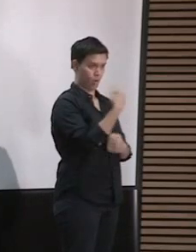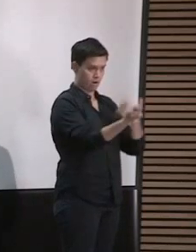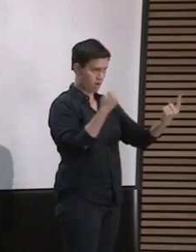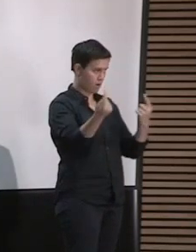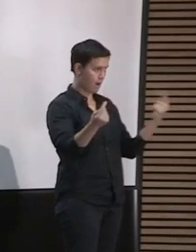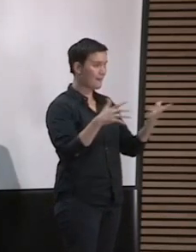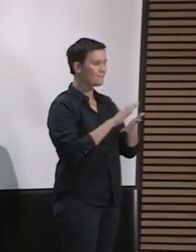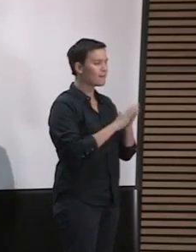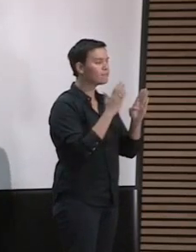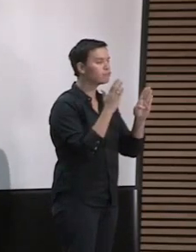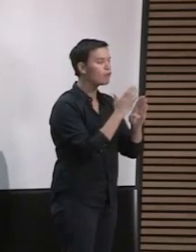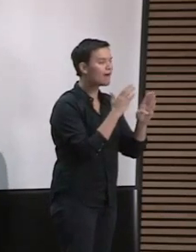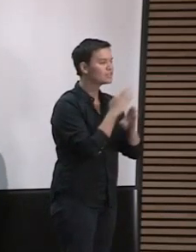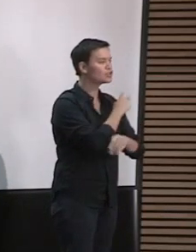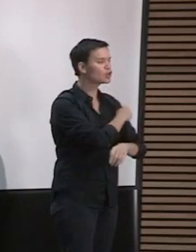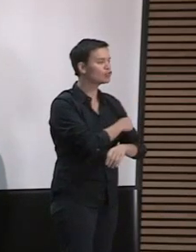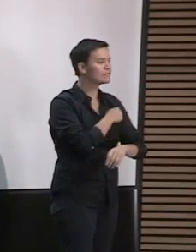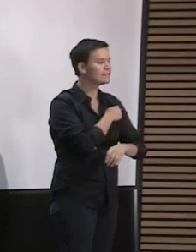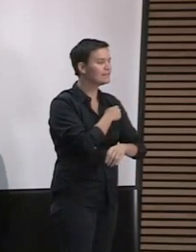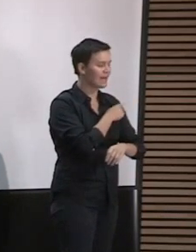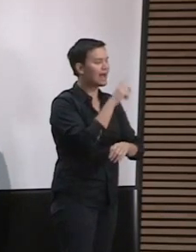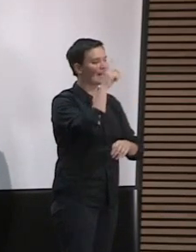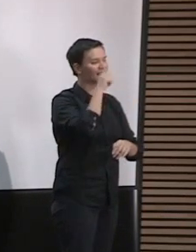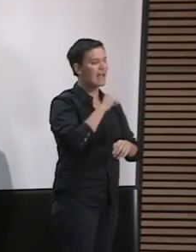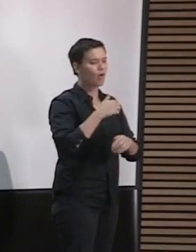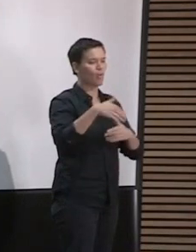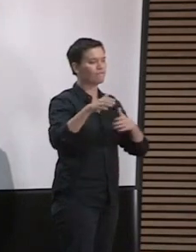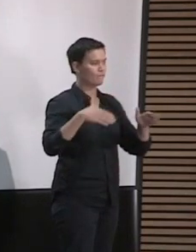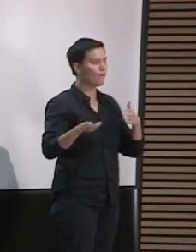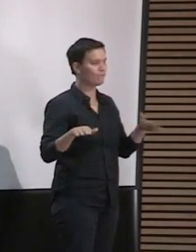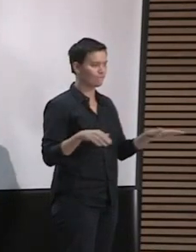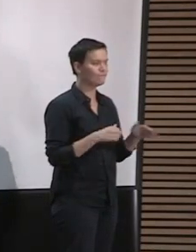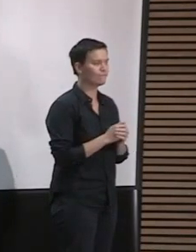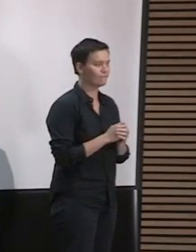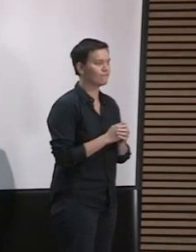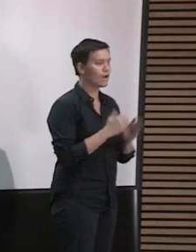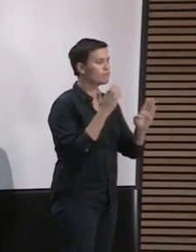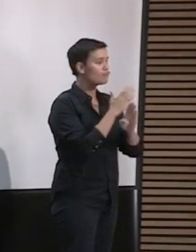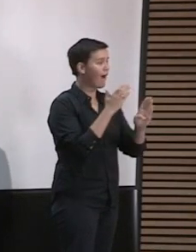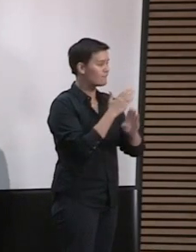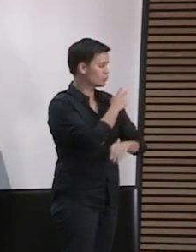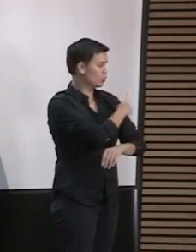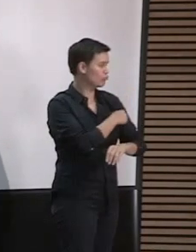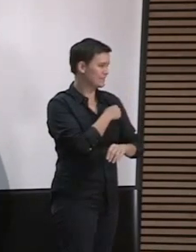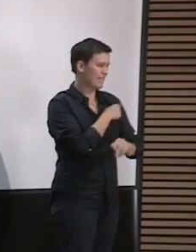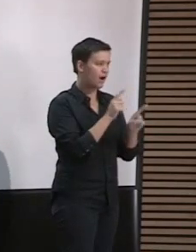staff we will be able to reduce our reliance on private security guards, especially in